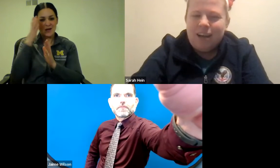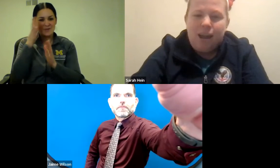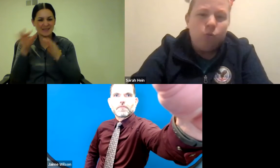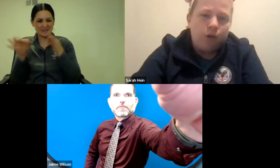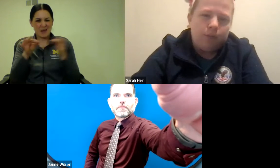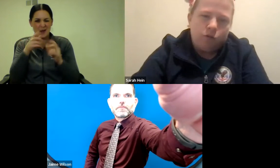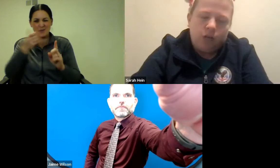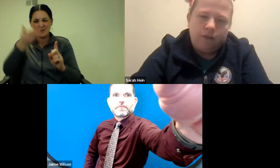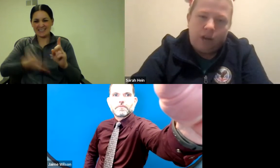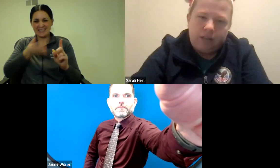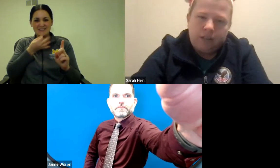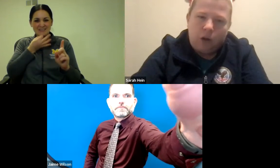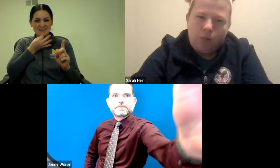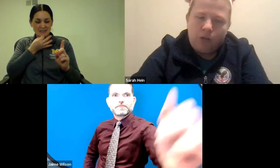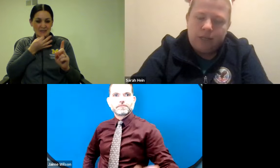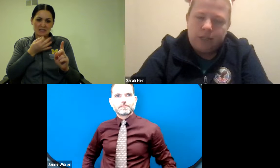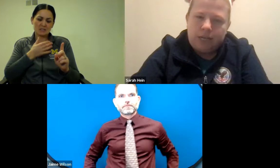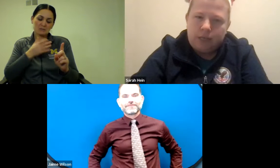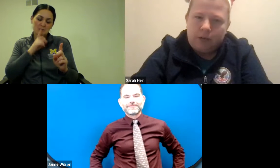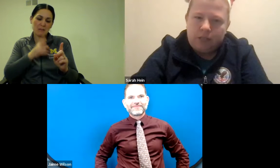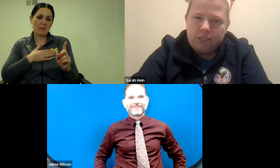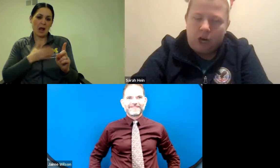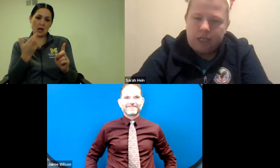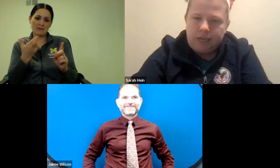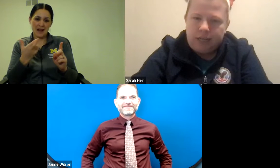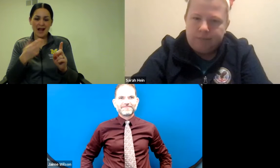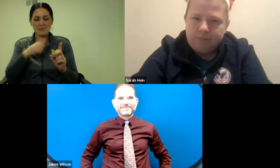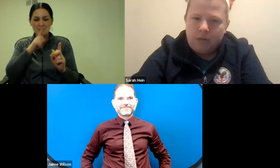Sarah Hein: and one of my very good friends. So i'm really excited about this talk tonight.